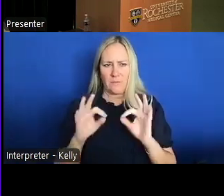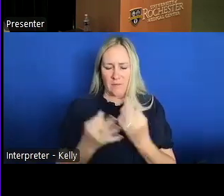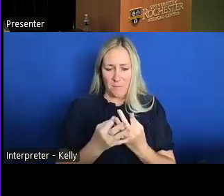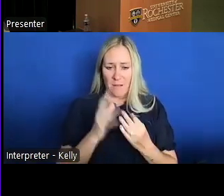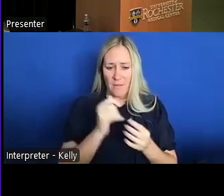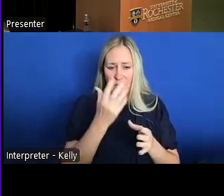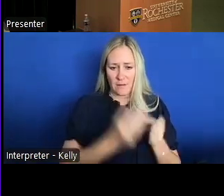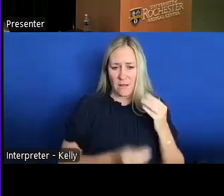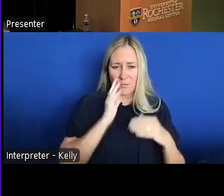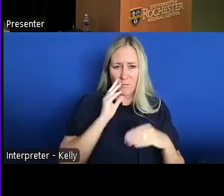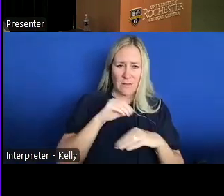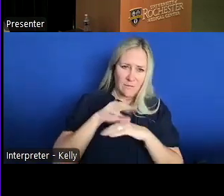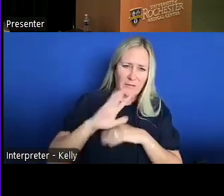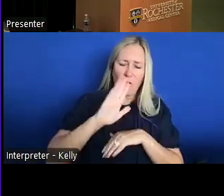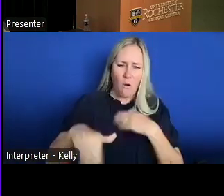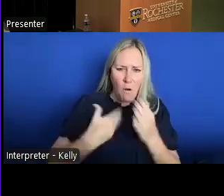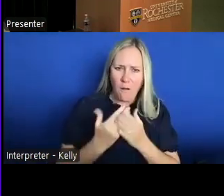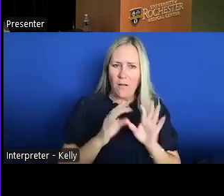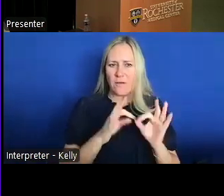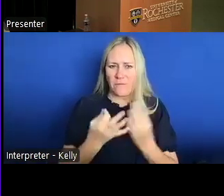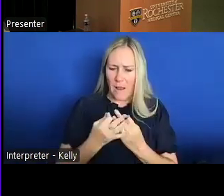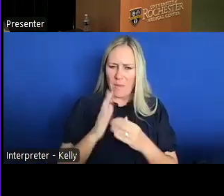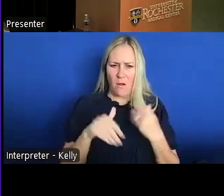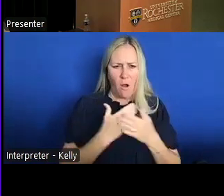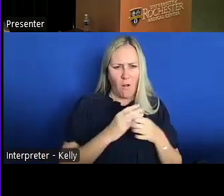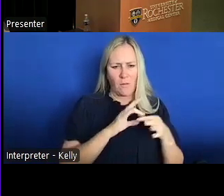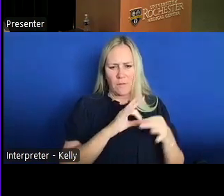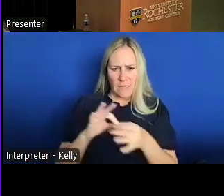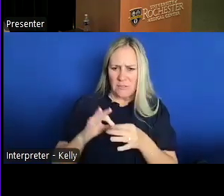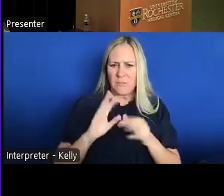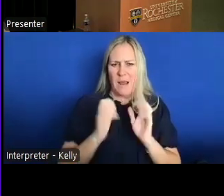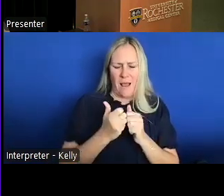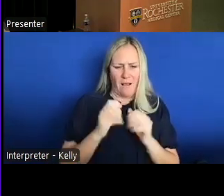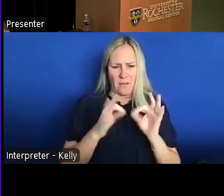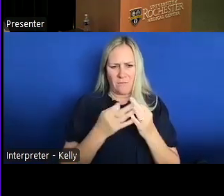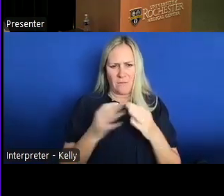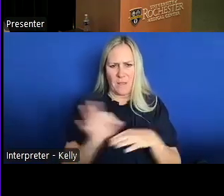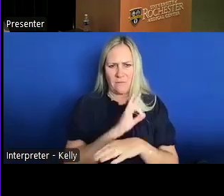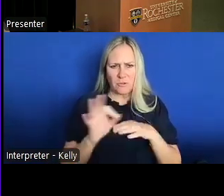bonds and their family functioning everything has changed and a Cascade of stressors will